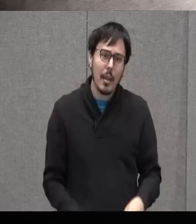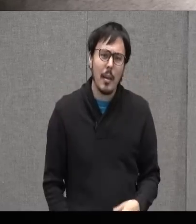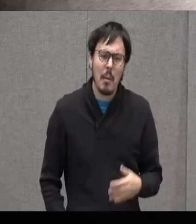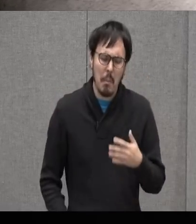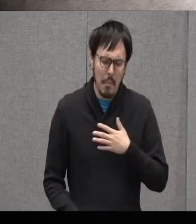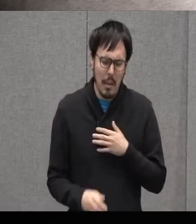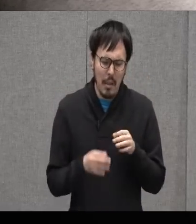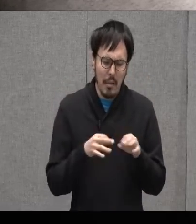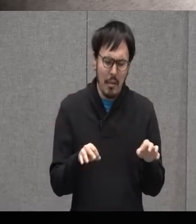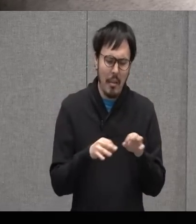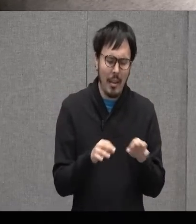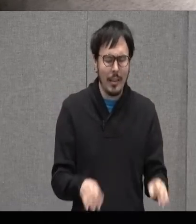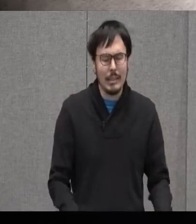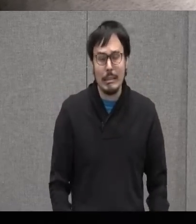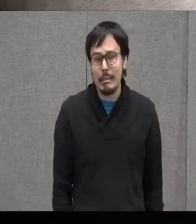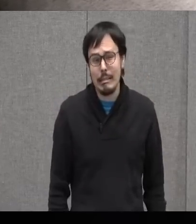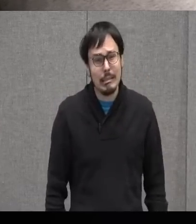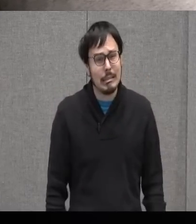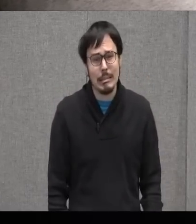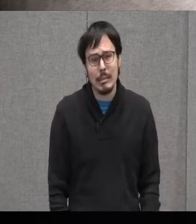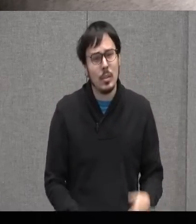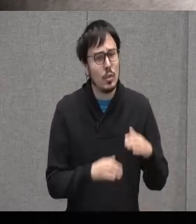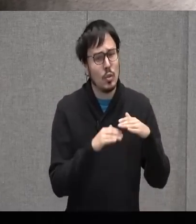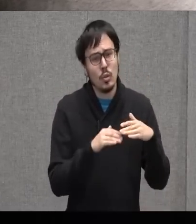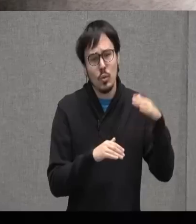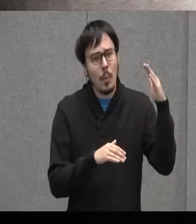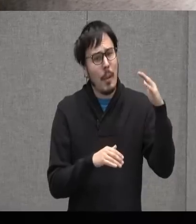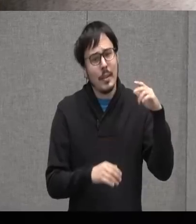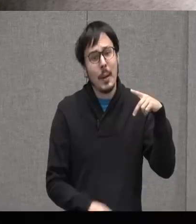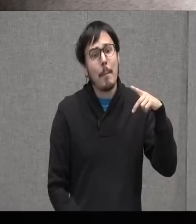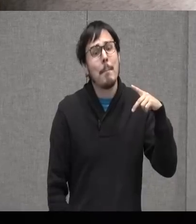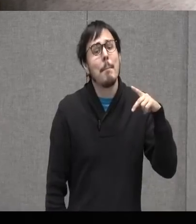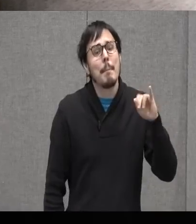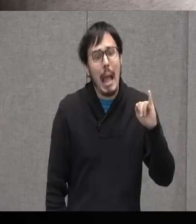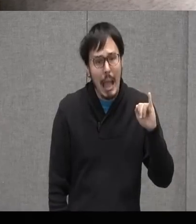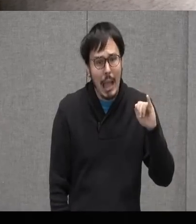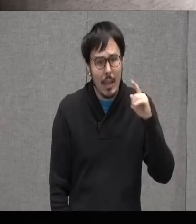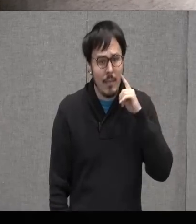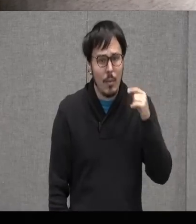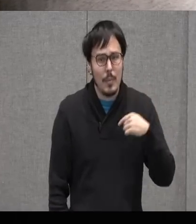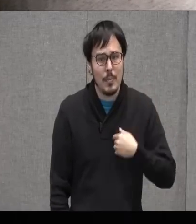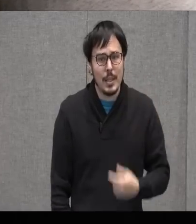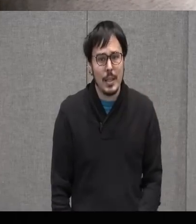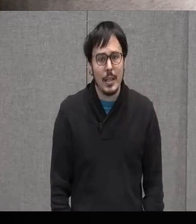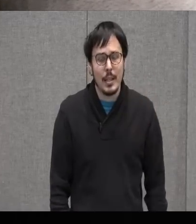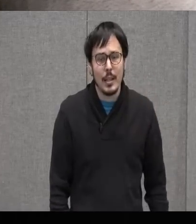but this is too much pi for me. That's an easy fix.